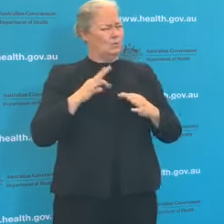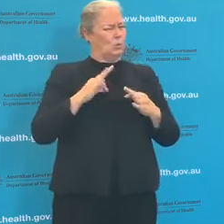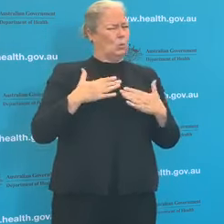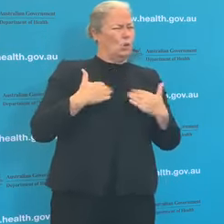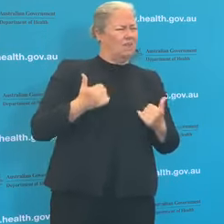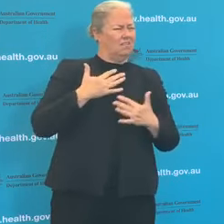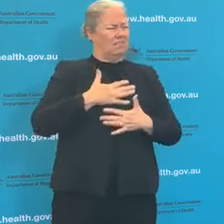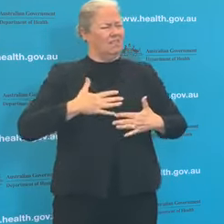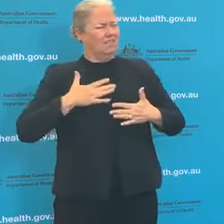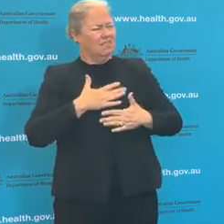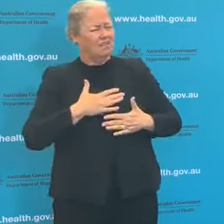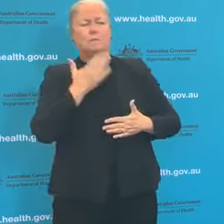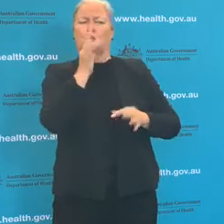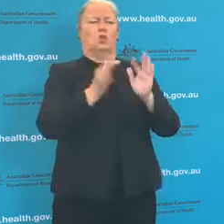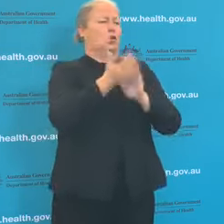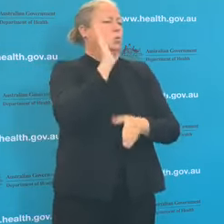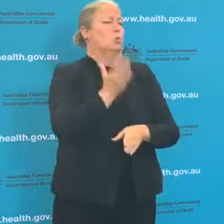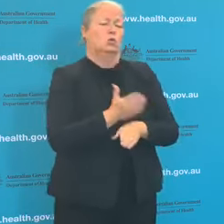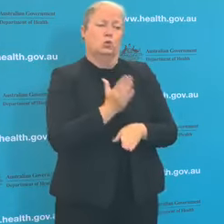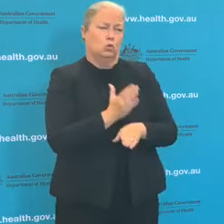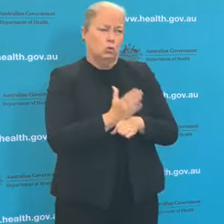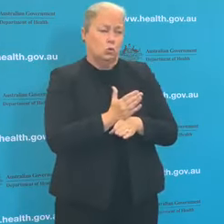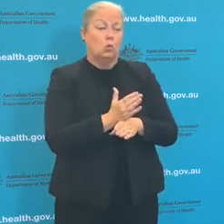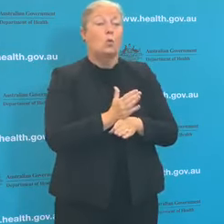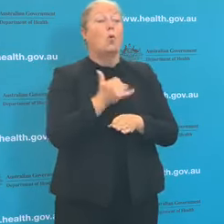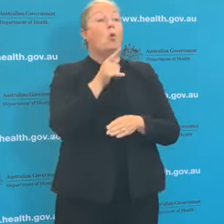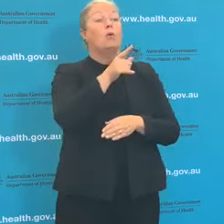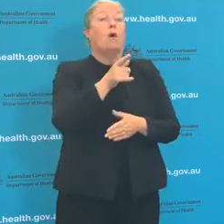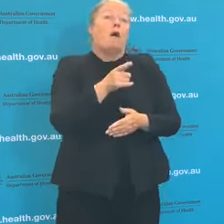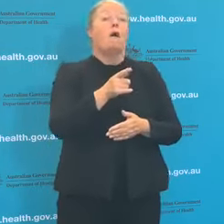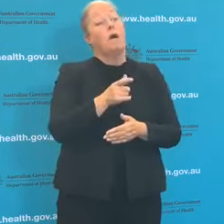to work and in particular do not enter a hospital or go to an aged care home.